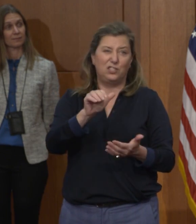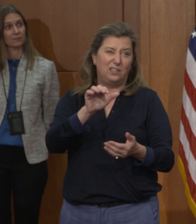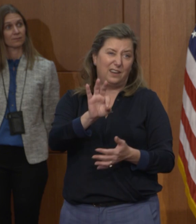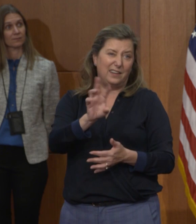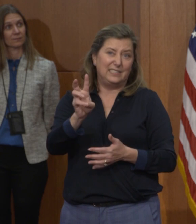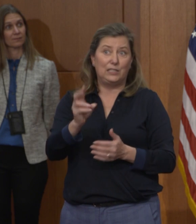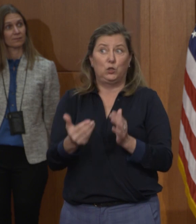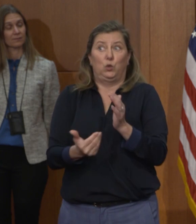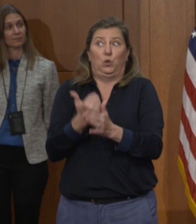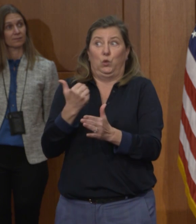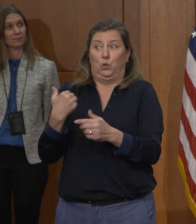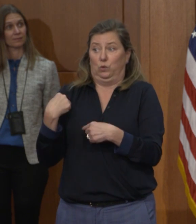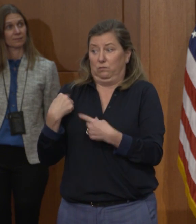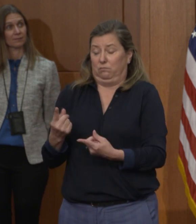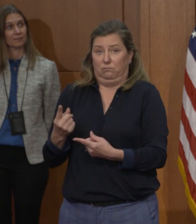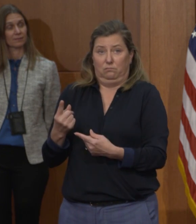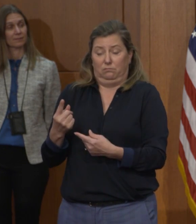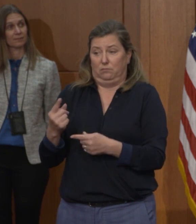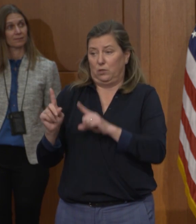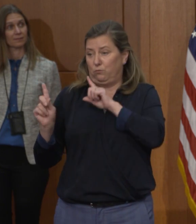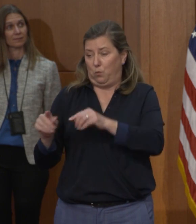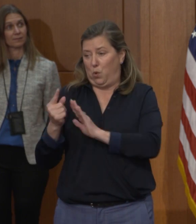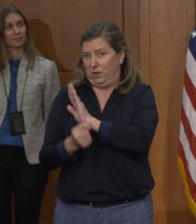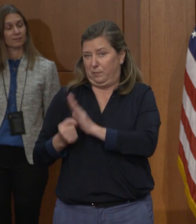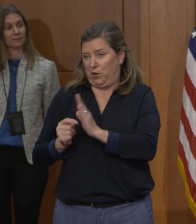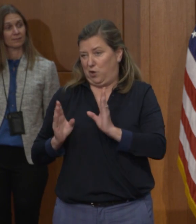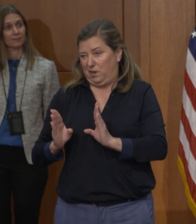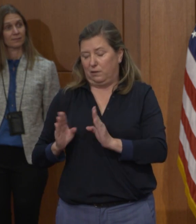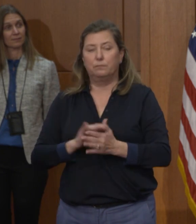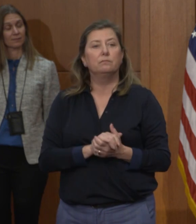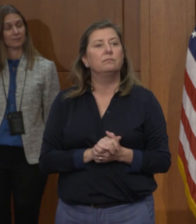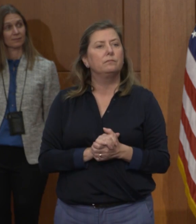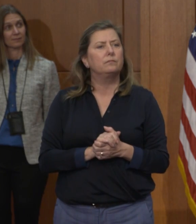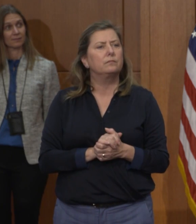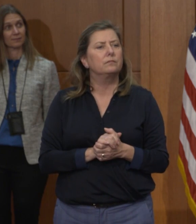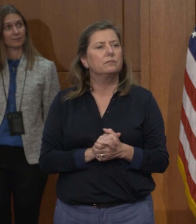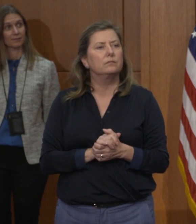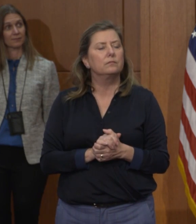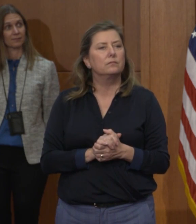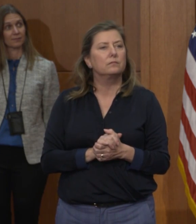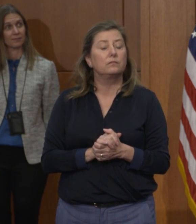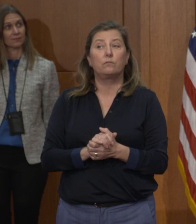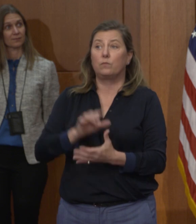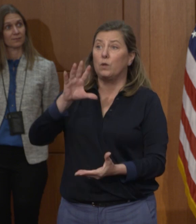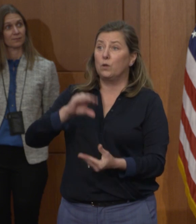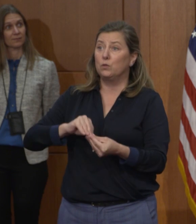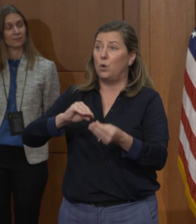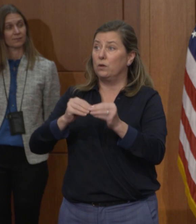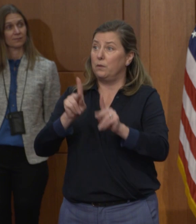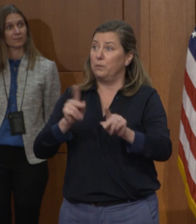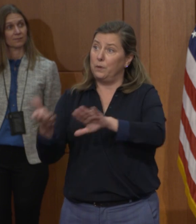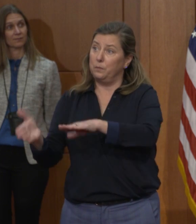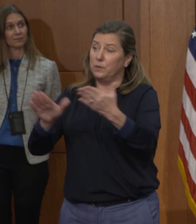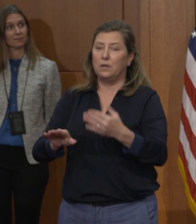uh, um, the last reporting period, we now have 11,594, uh, cases,